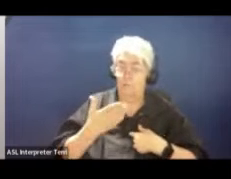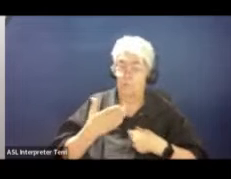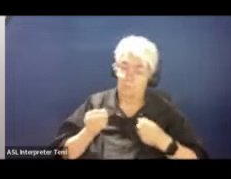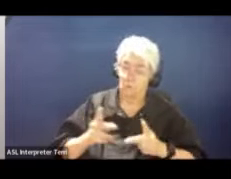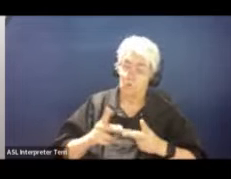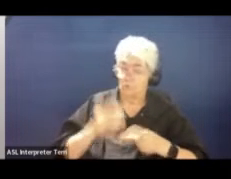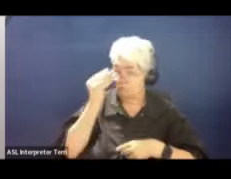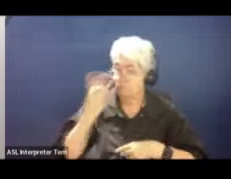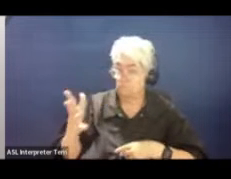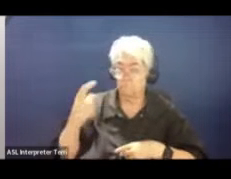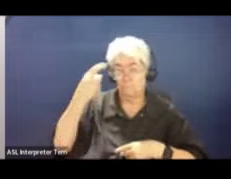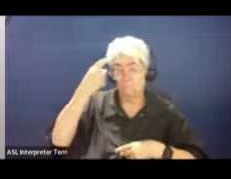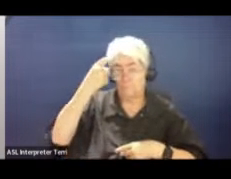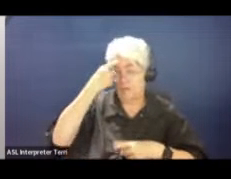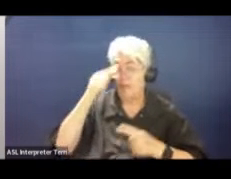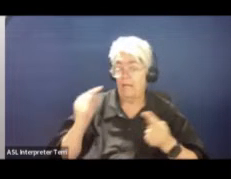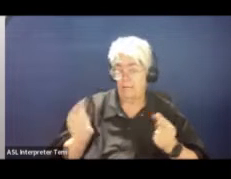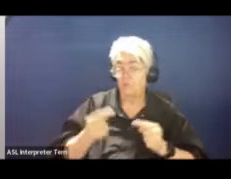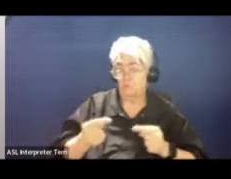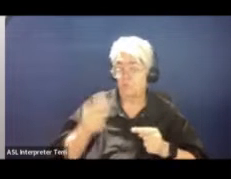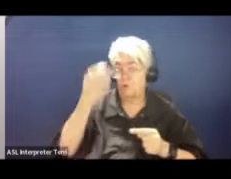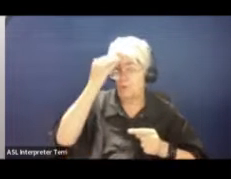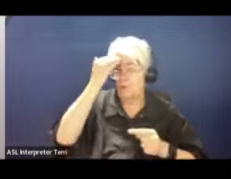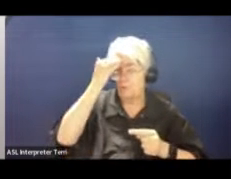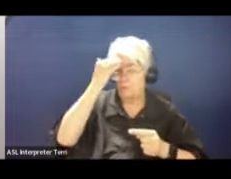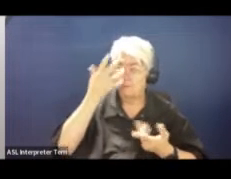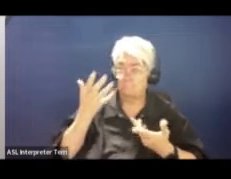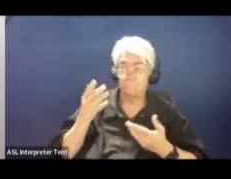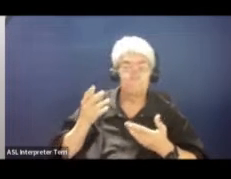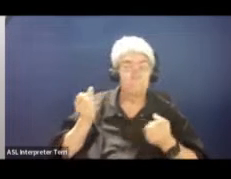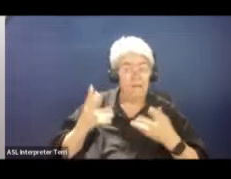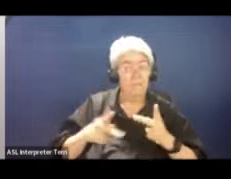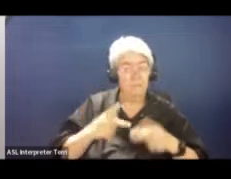awareness and education. I'm sharing that there's many survivors of gunshot wounds to